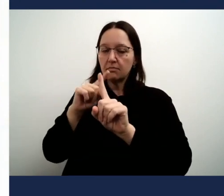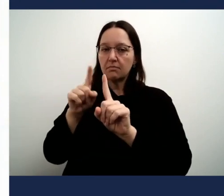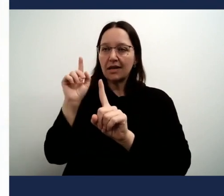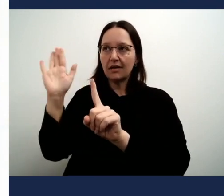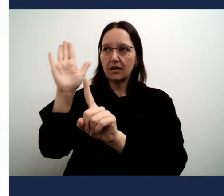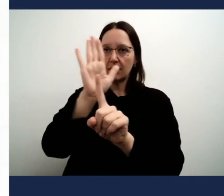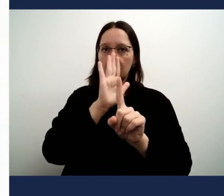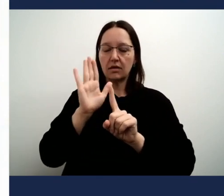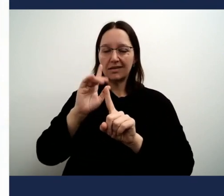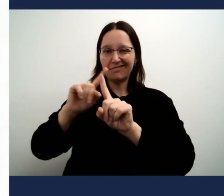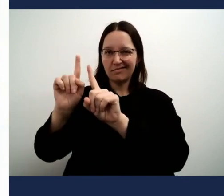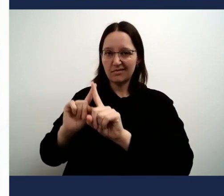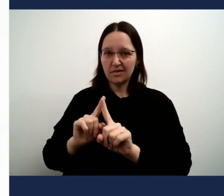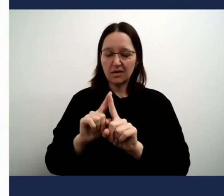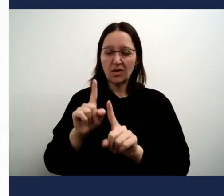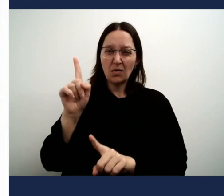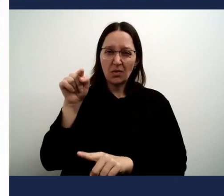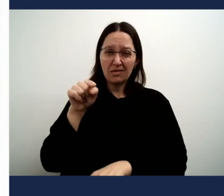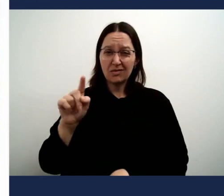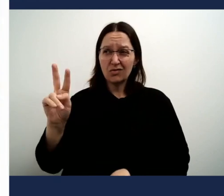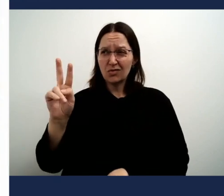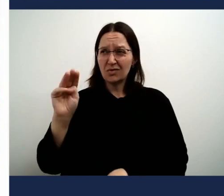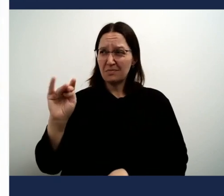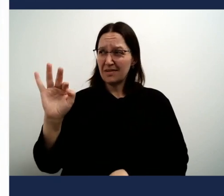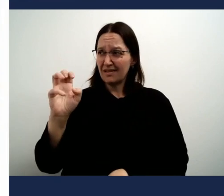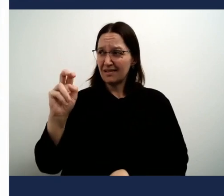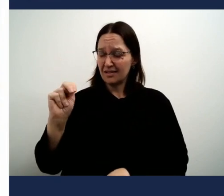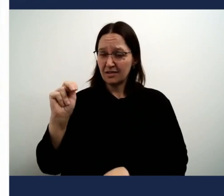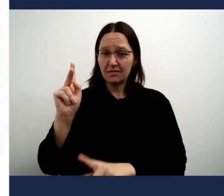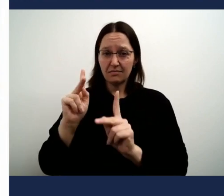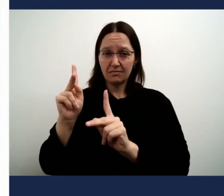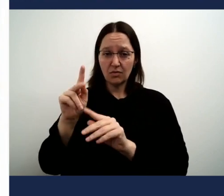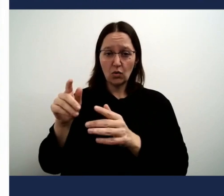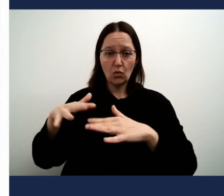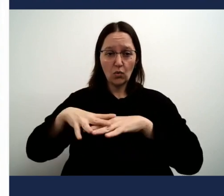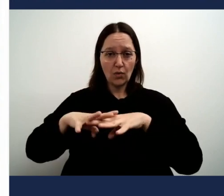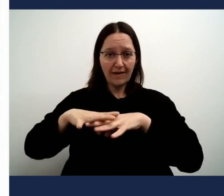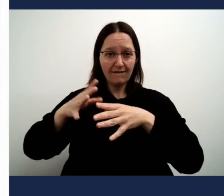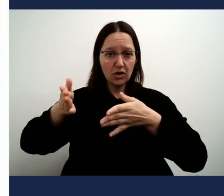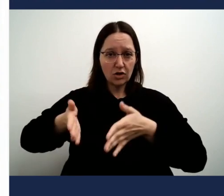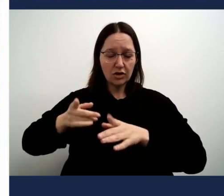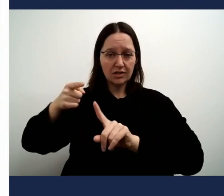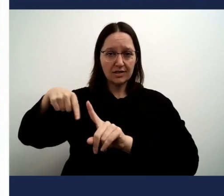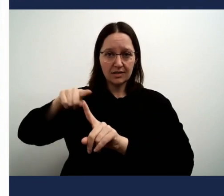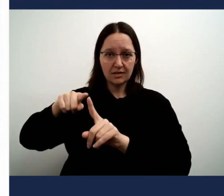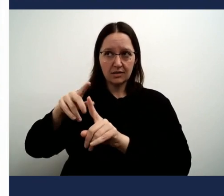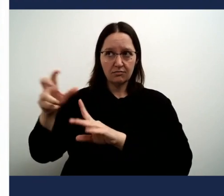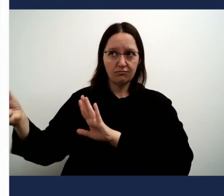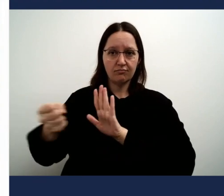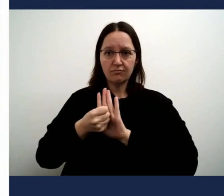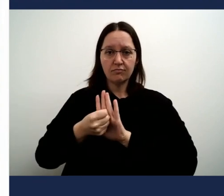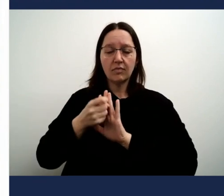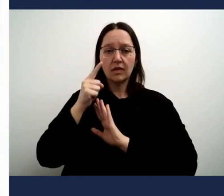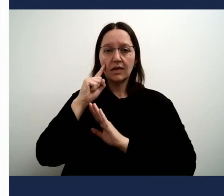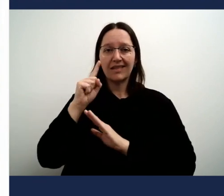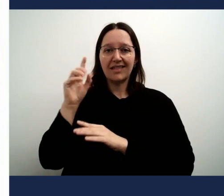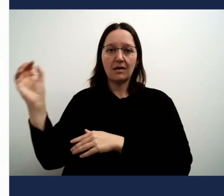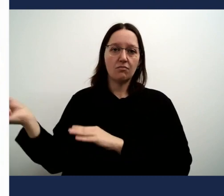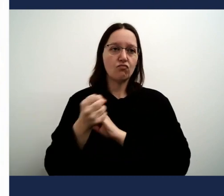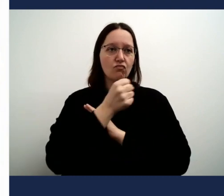all four of them perished. And many of you may recall the